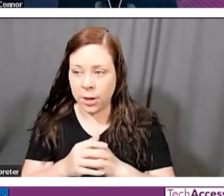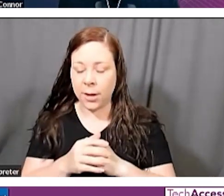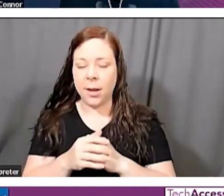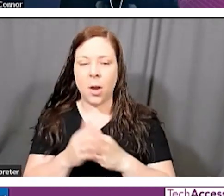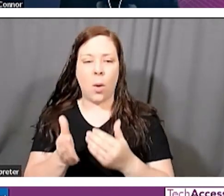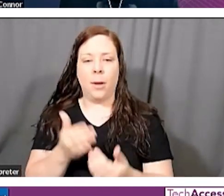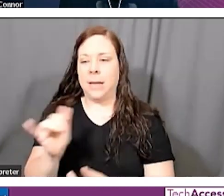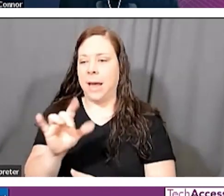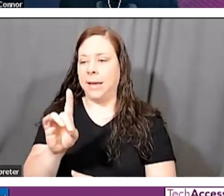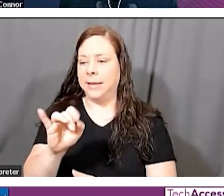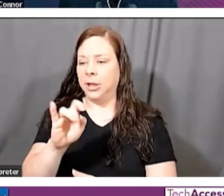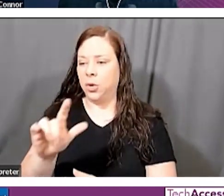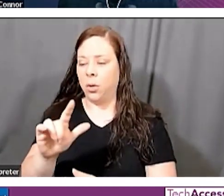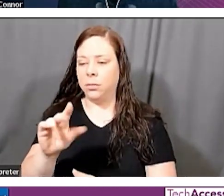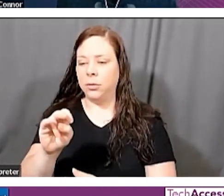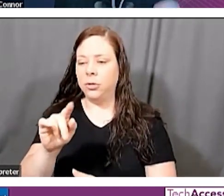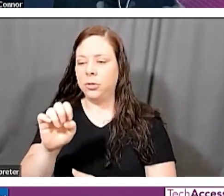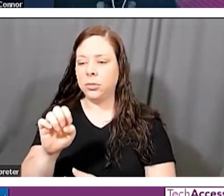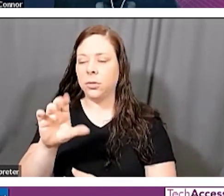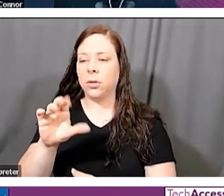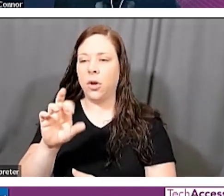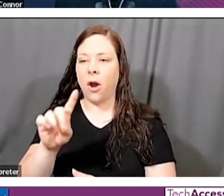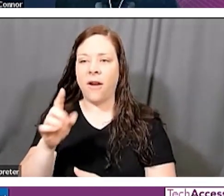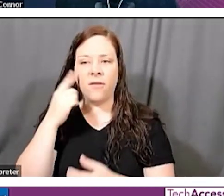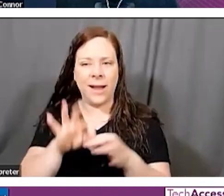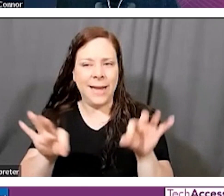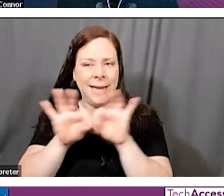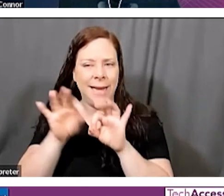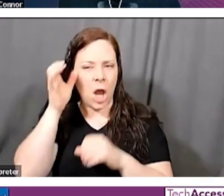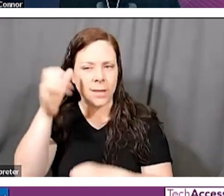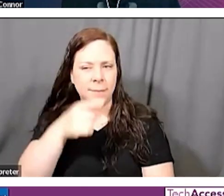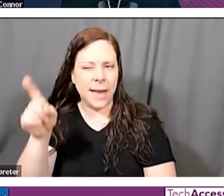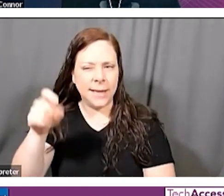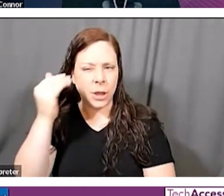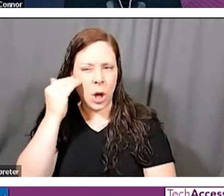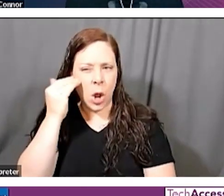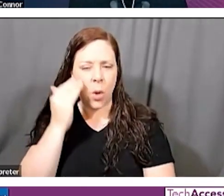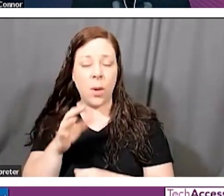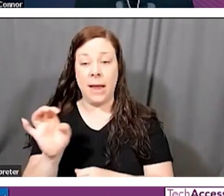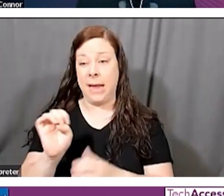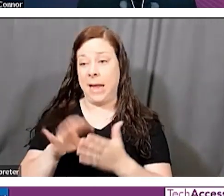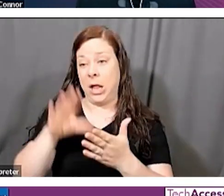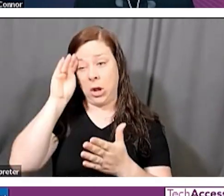of the key concepts they need to know? That might be another way to incorporate e-learning, where you give people access to a lot of that learning